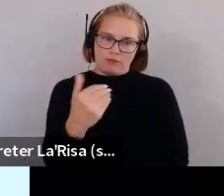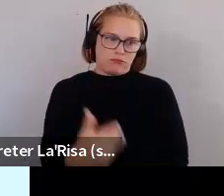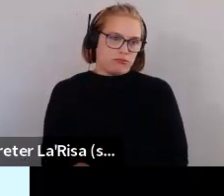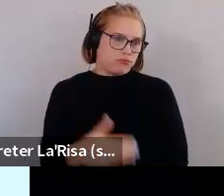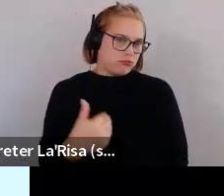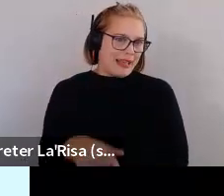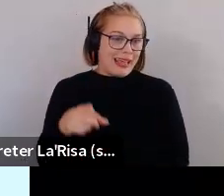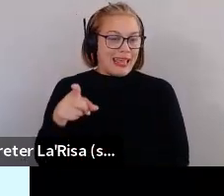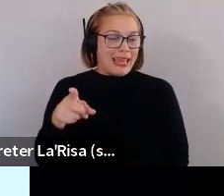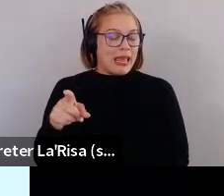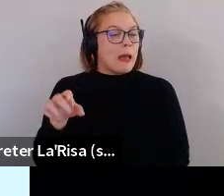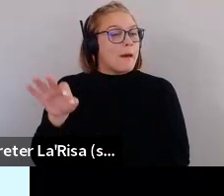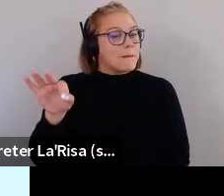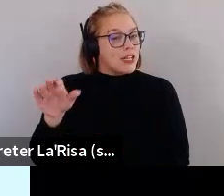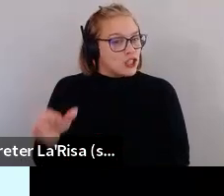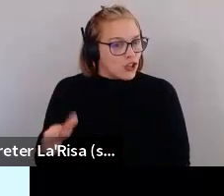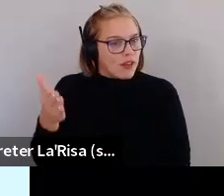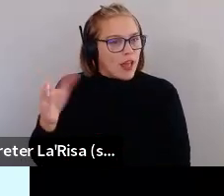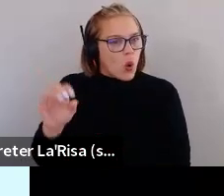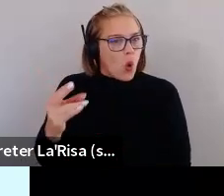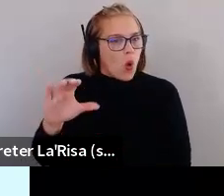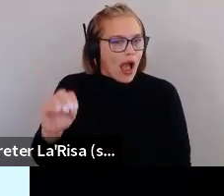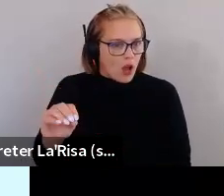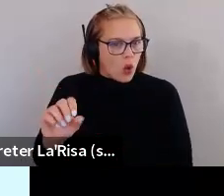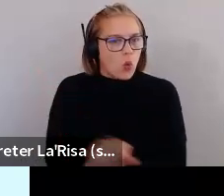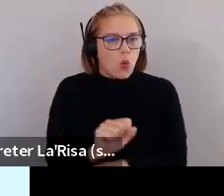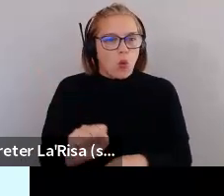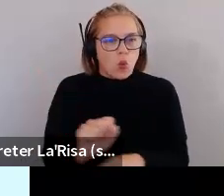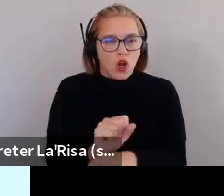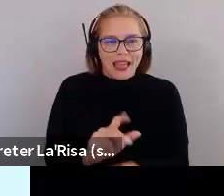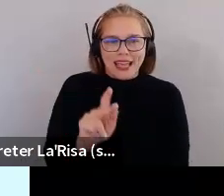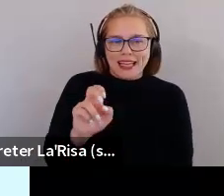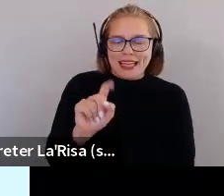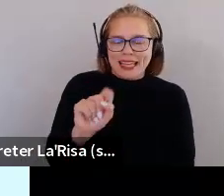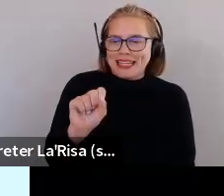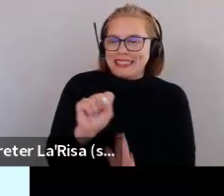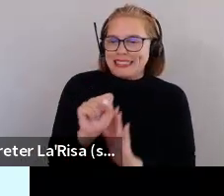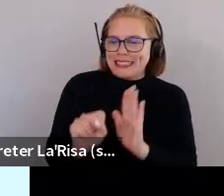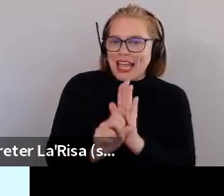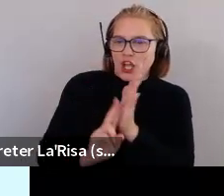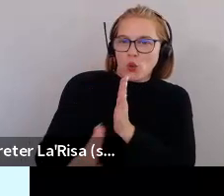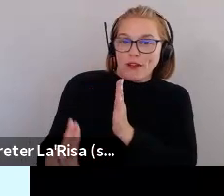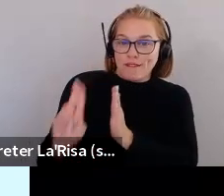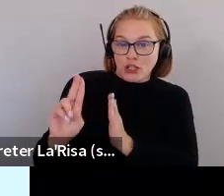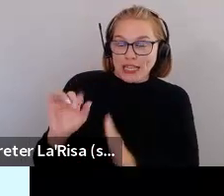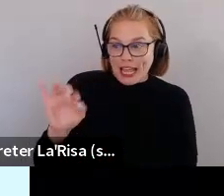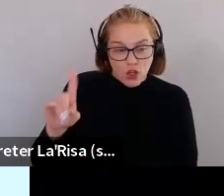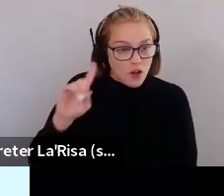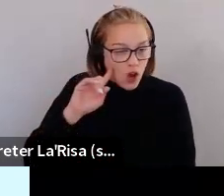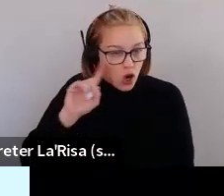In terms of the disability rights, way blank is certainly one